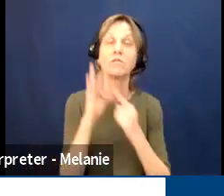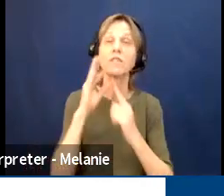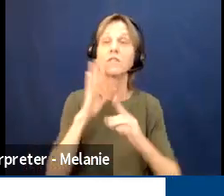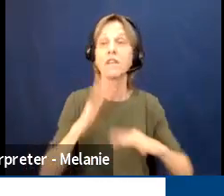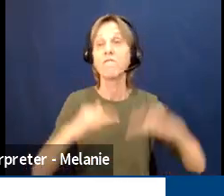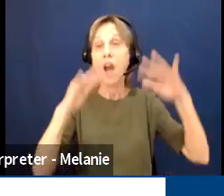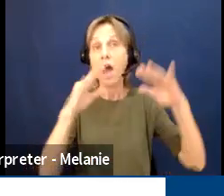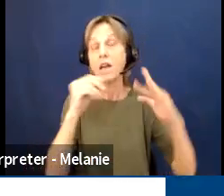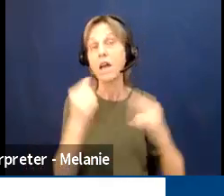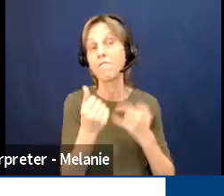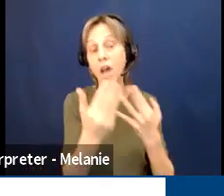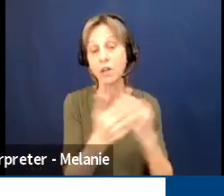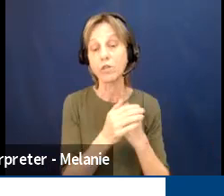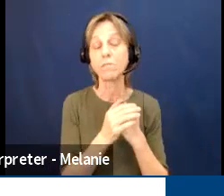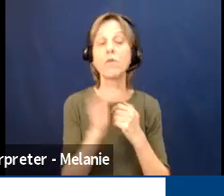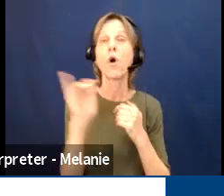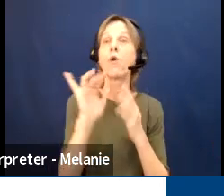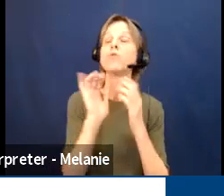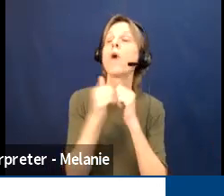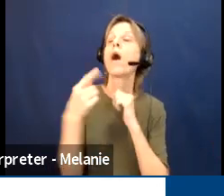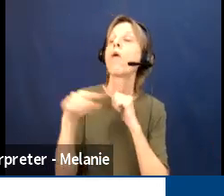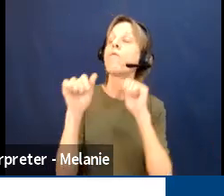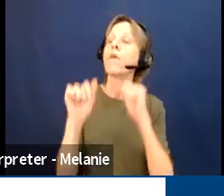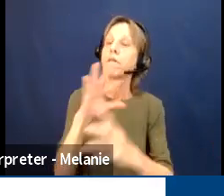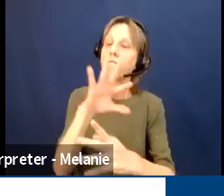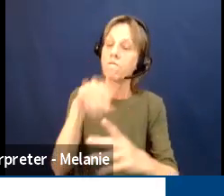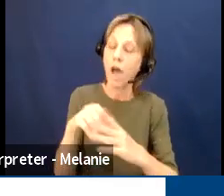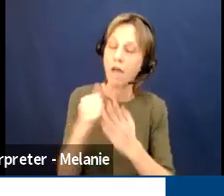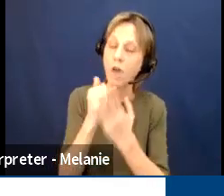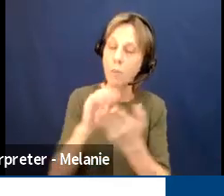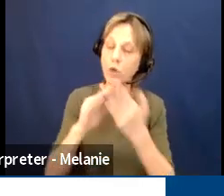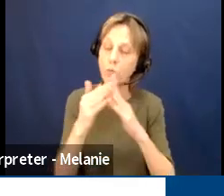can become involved in helping communities make that decision I'm going to start by telling you a